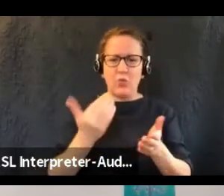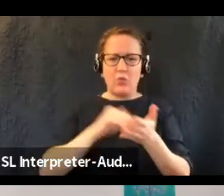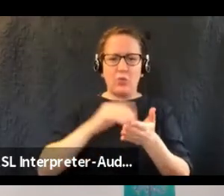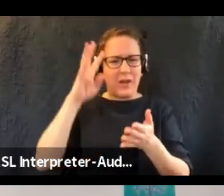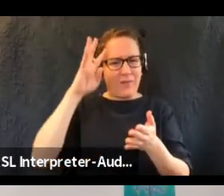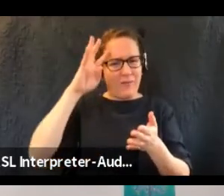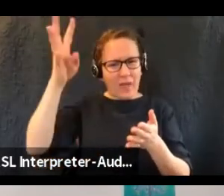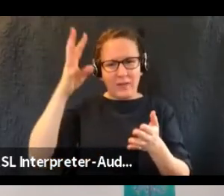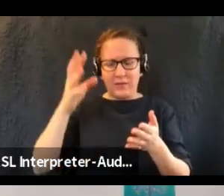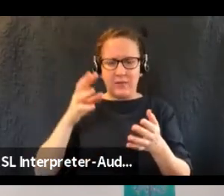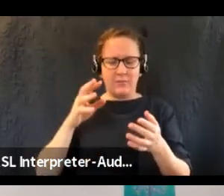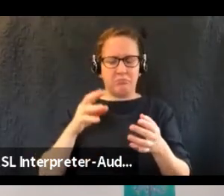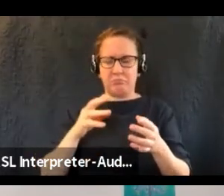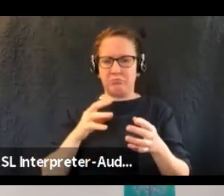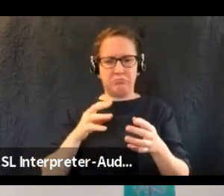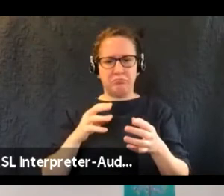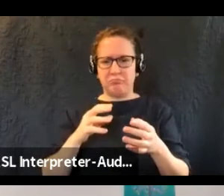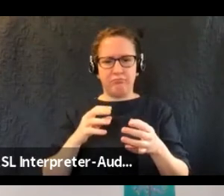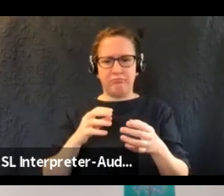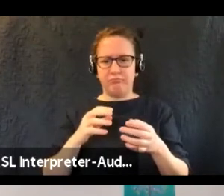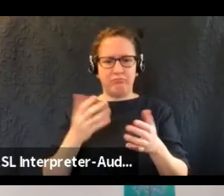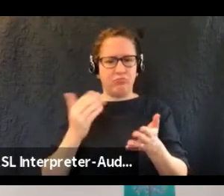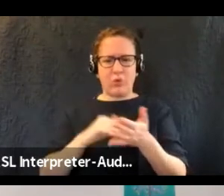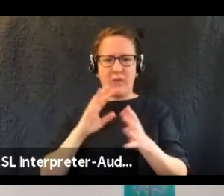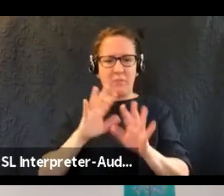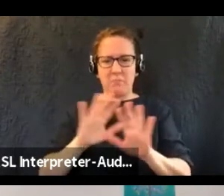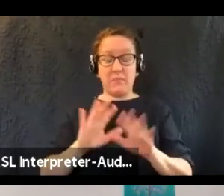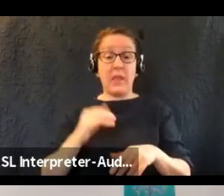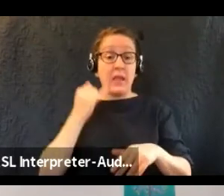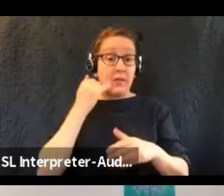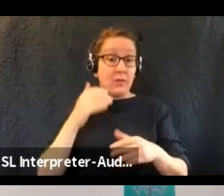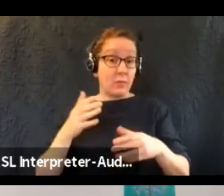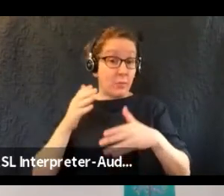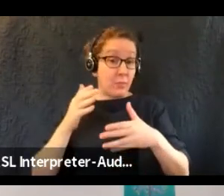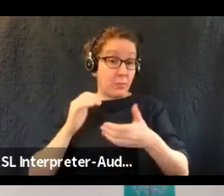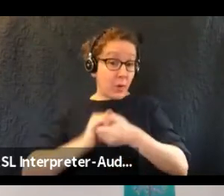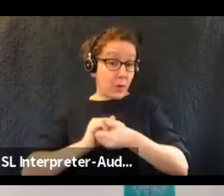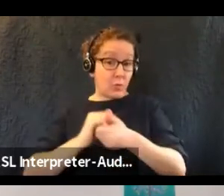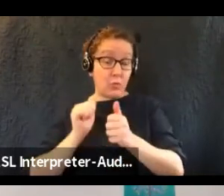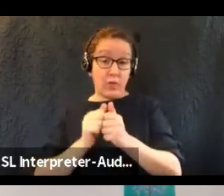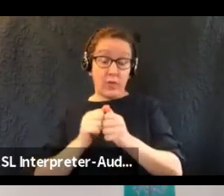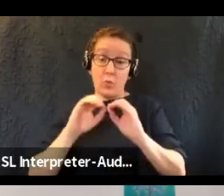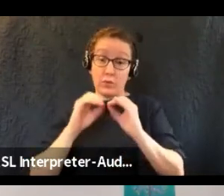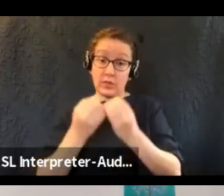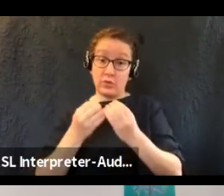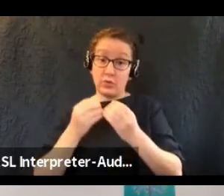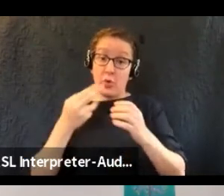If you are partnering with an organization in a host city that has hosted exchange participants